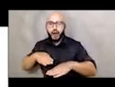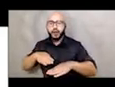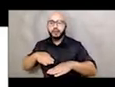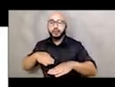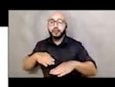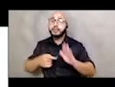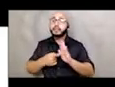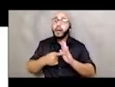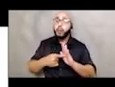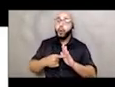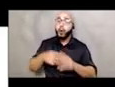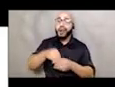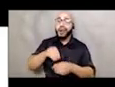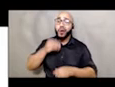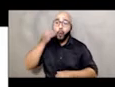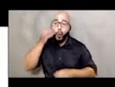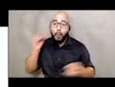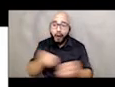in your home, office or outside.